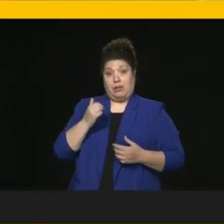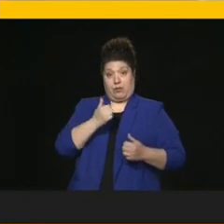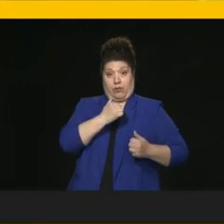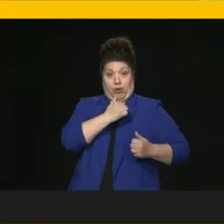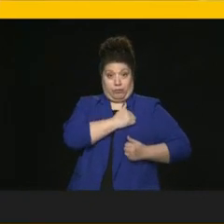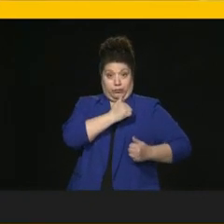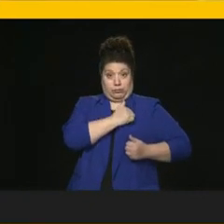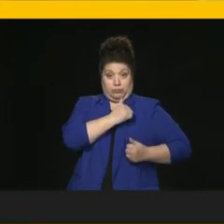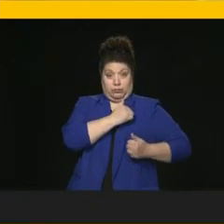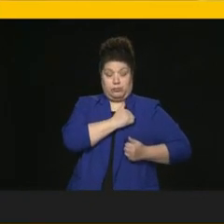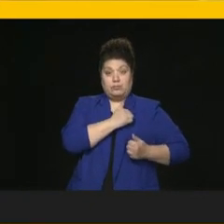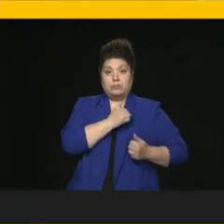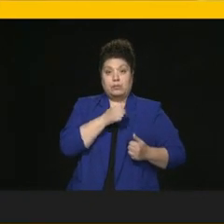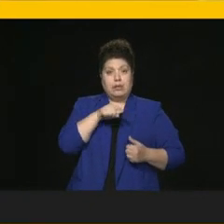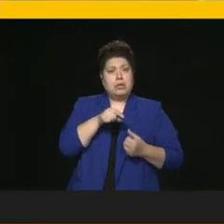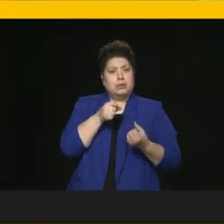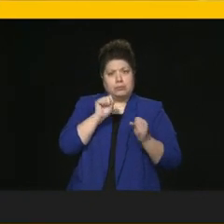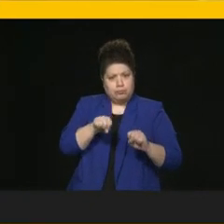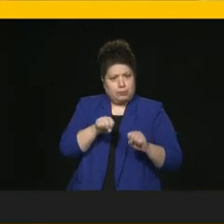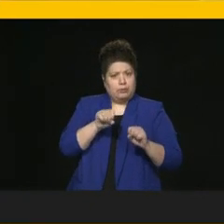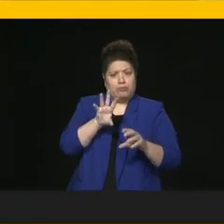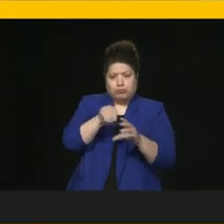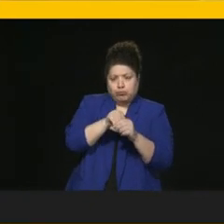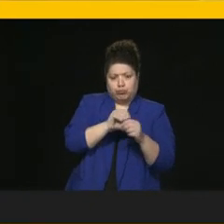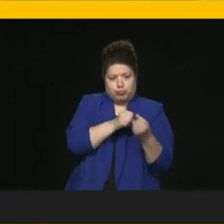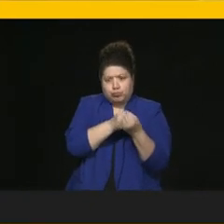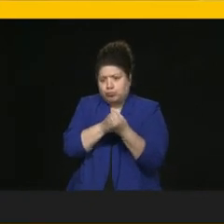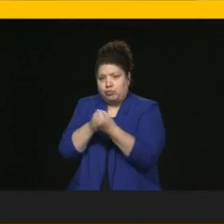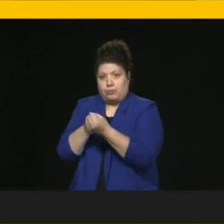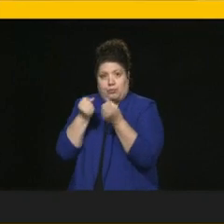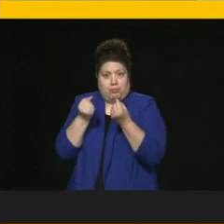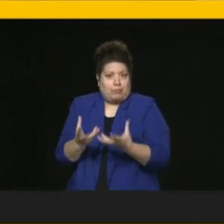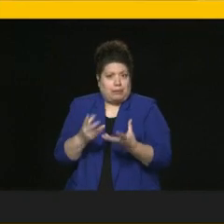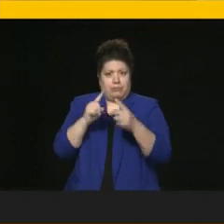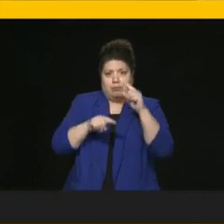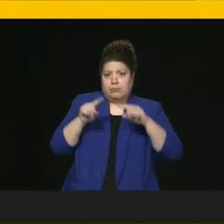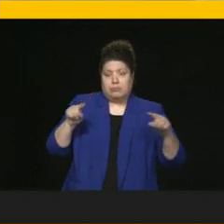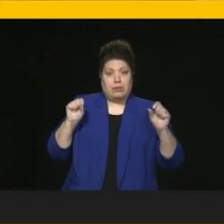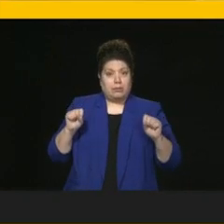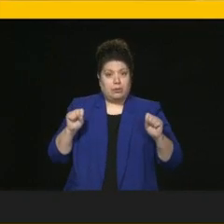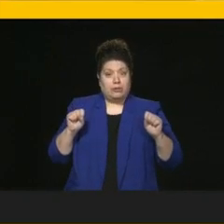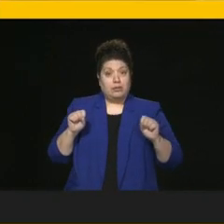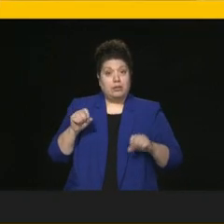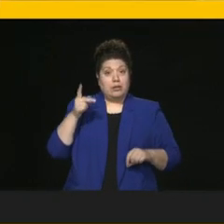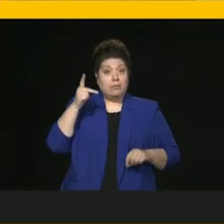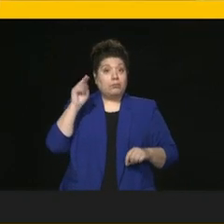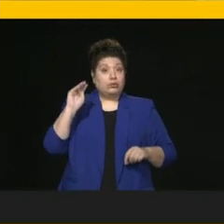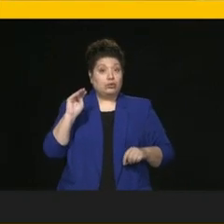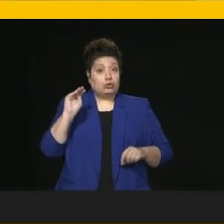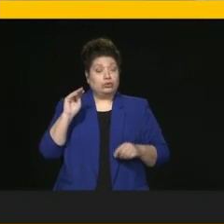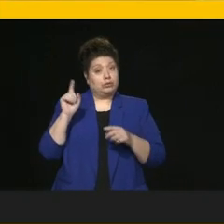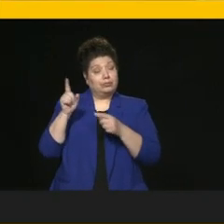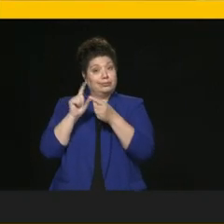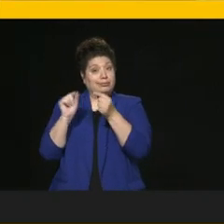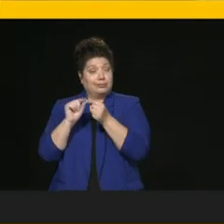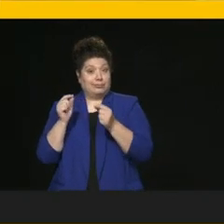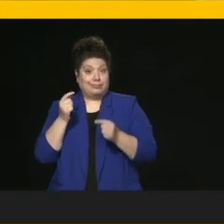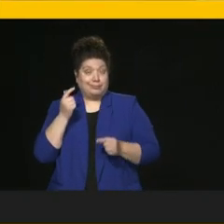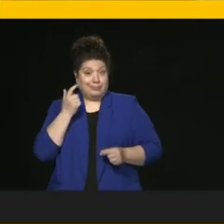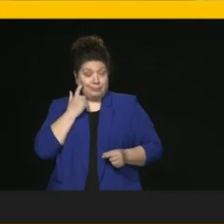THE CANADIAN ARMED FORCES CAN